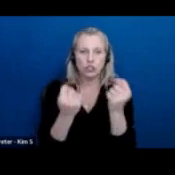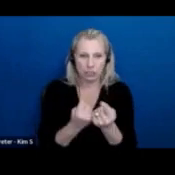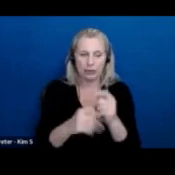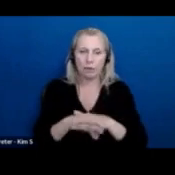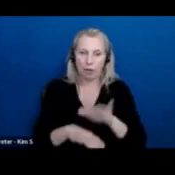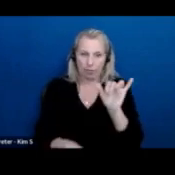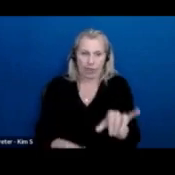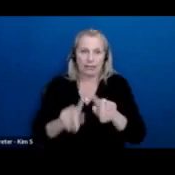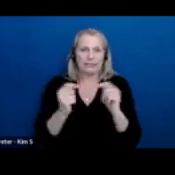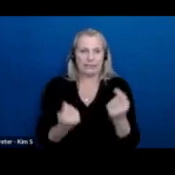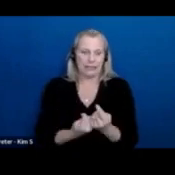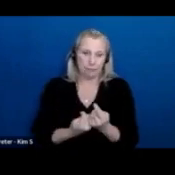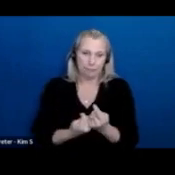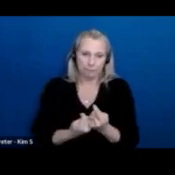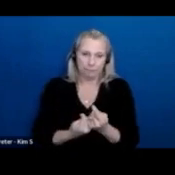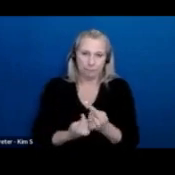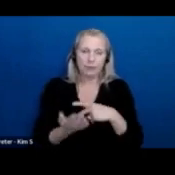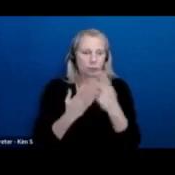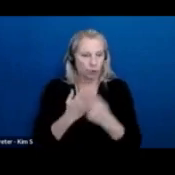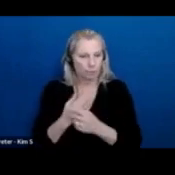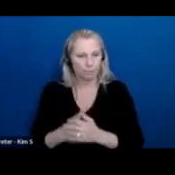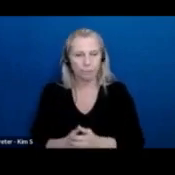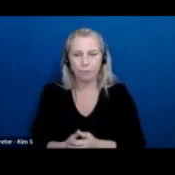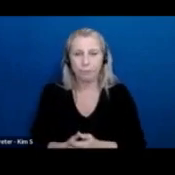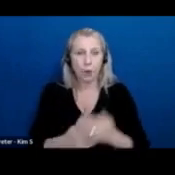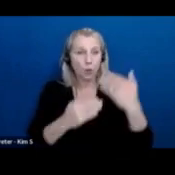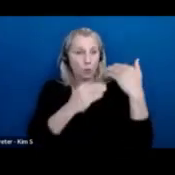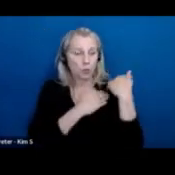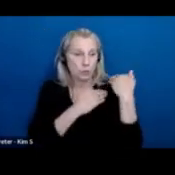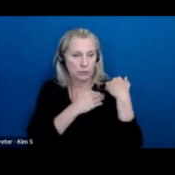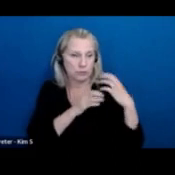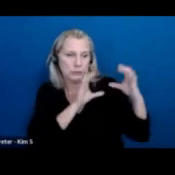team. The responsibility should never fall on the youth and